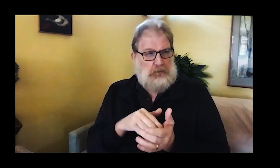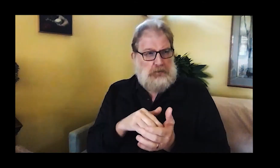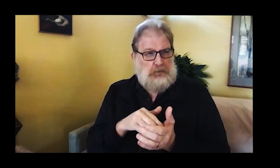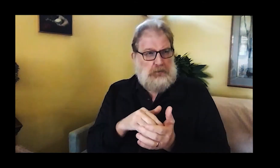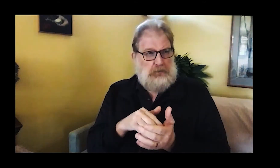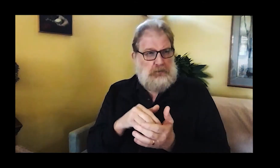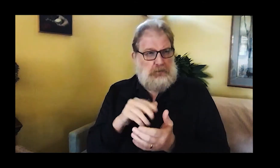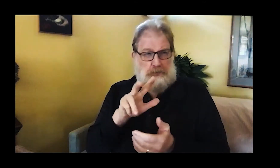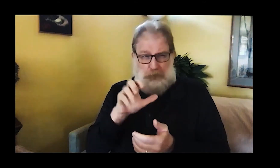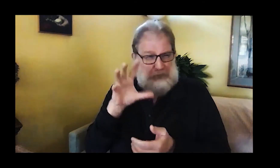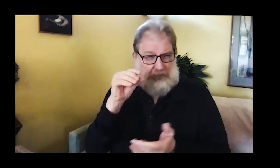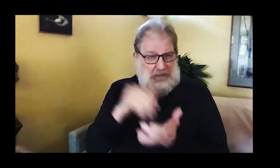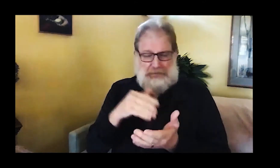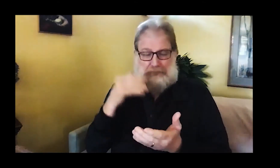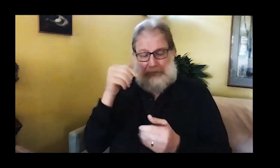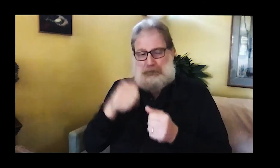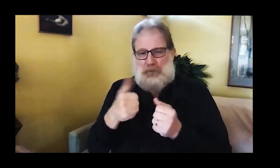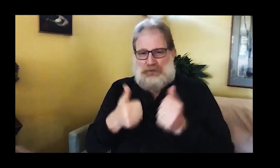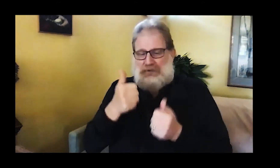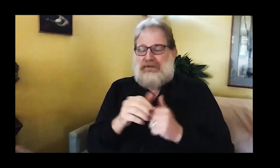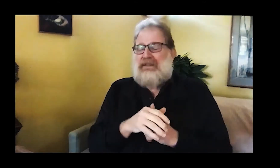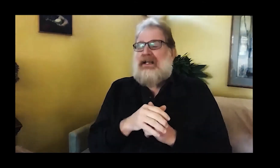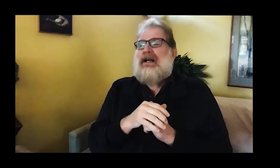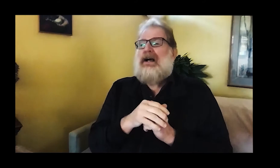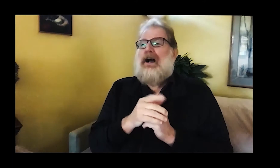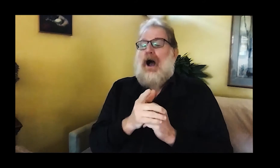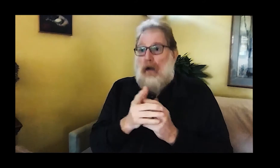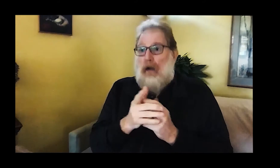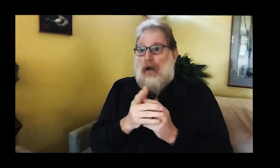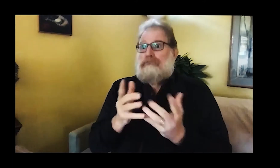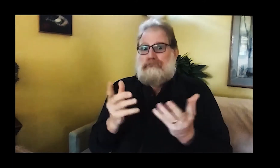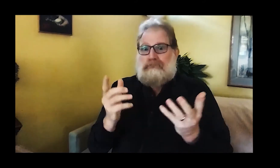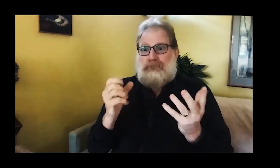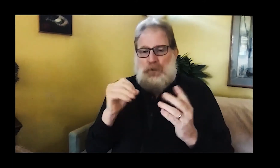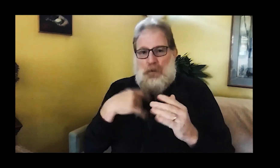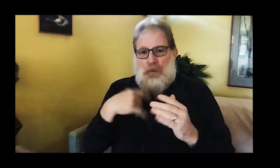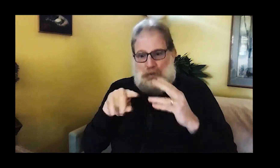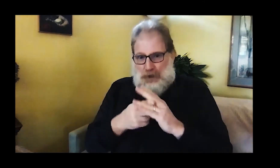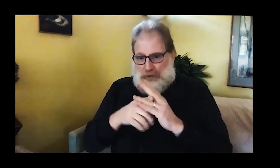maybe two hundred? Three hundred thousand dollars? I can't remember exactly how much. So we went and